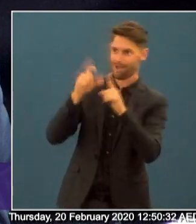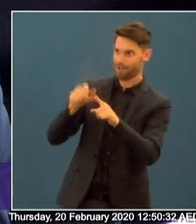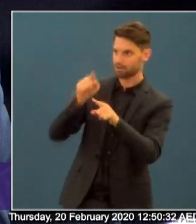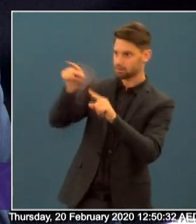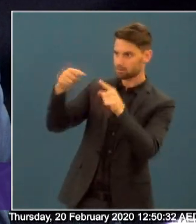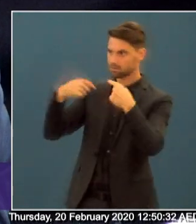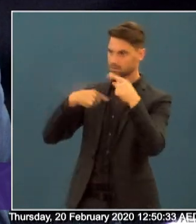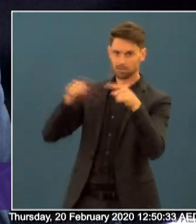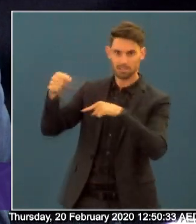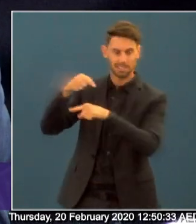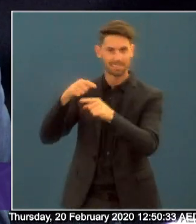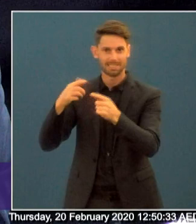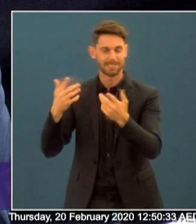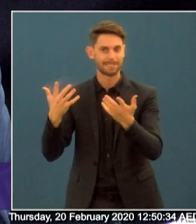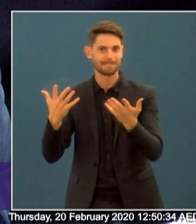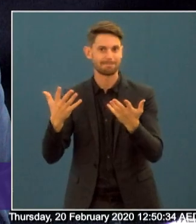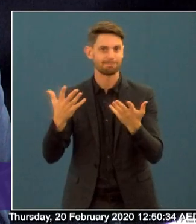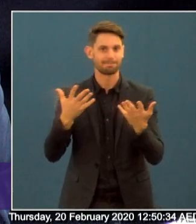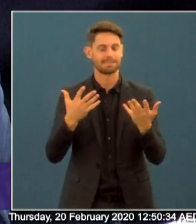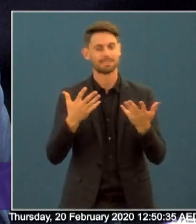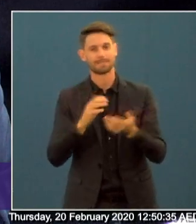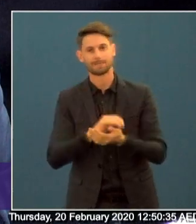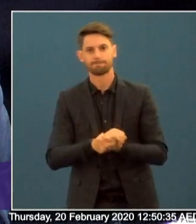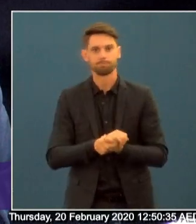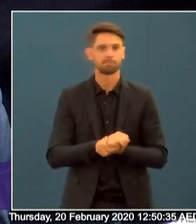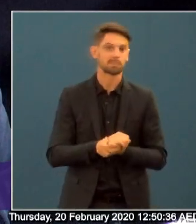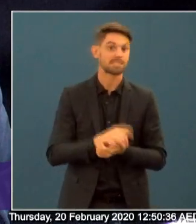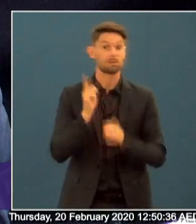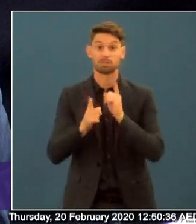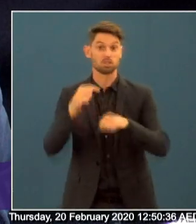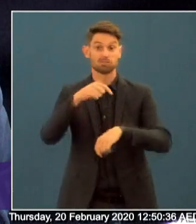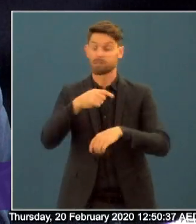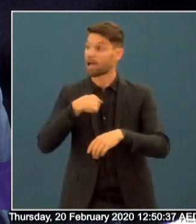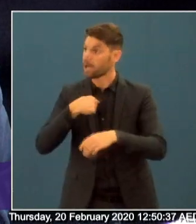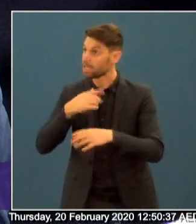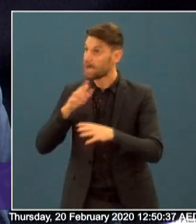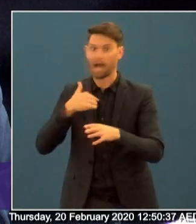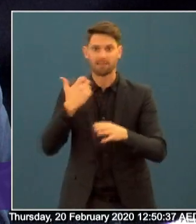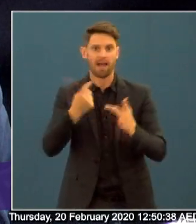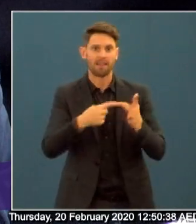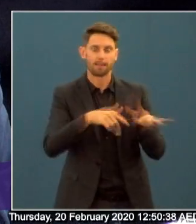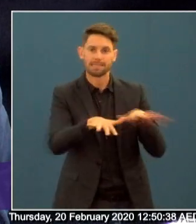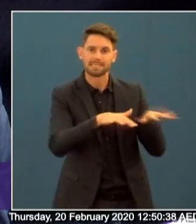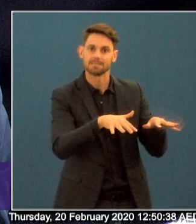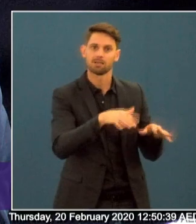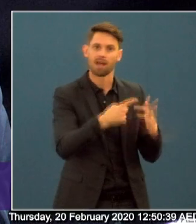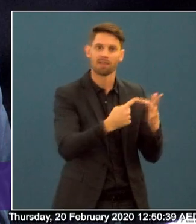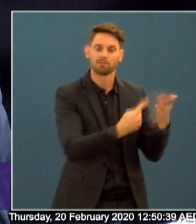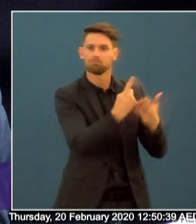But you have to move on to new projects and new funding initiatives and it's very difficult to follow up with people